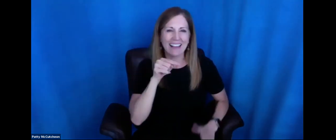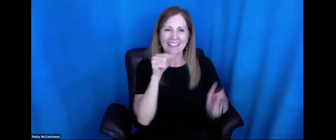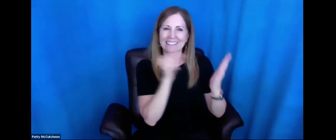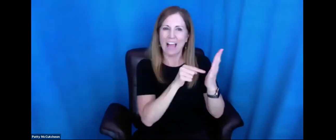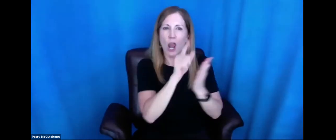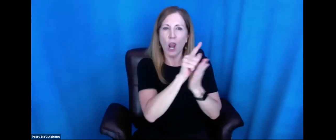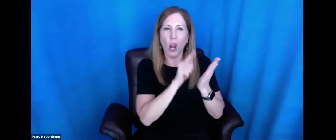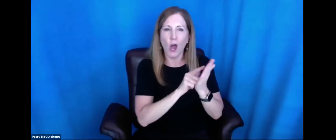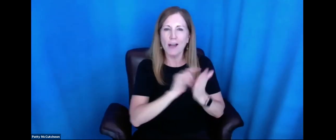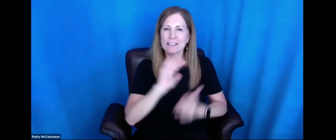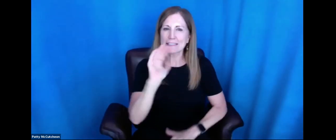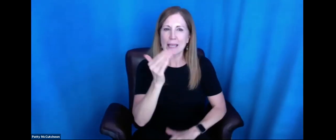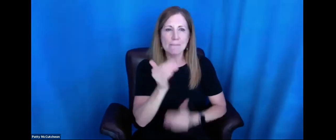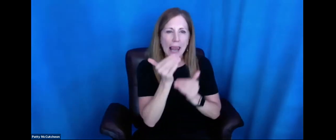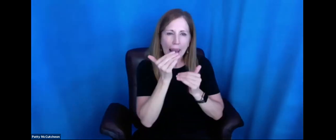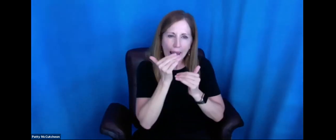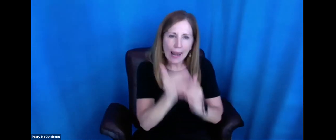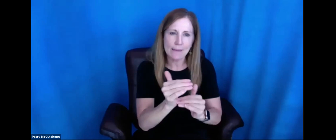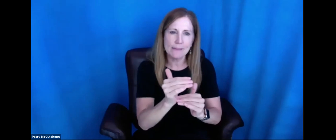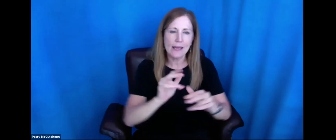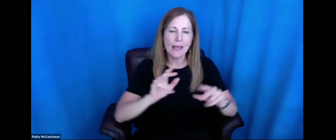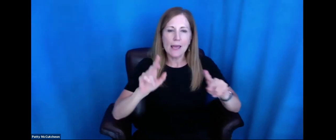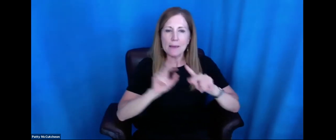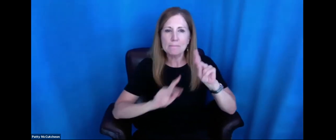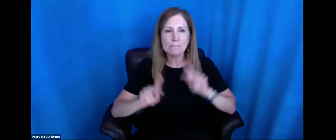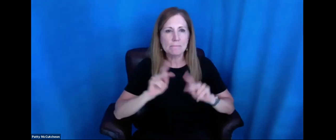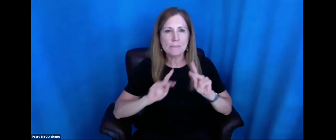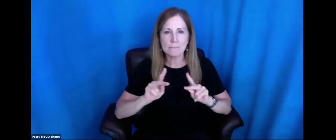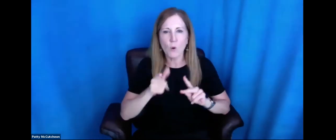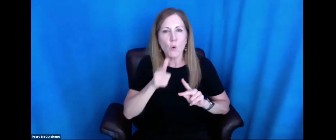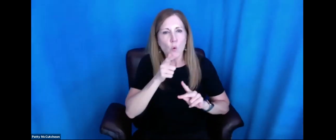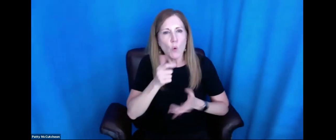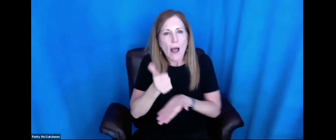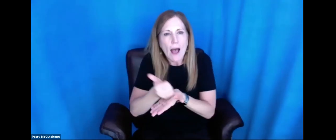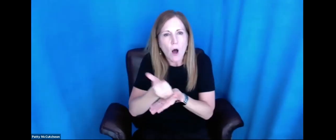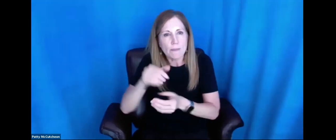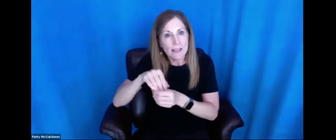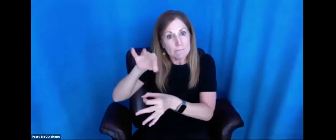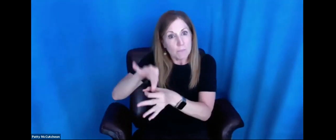people that any individual could assist in the polling place. For any reason.